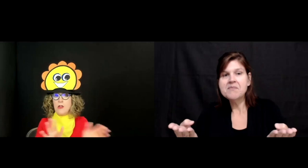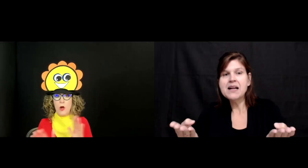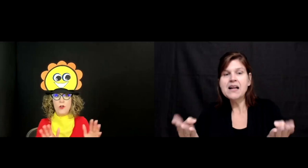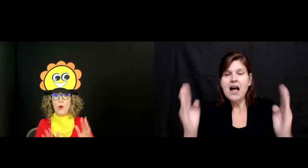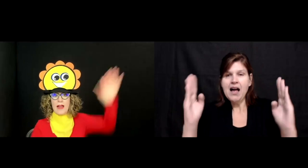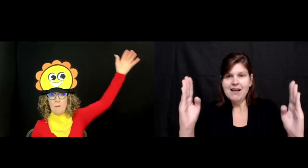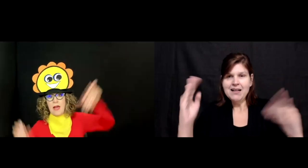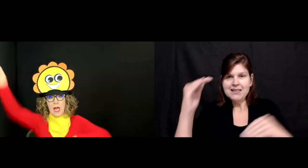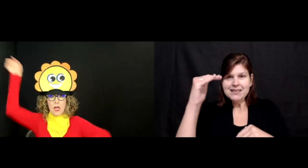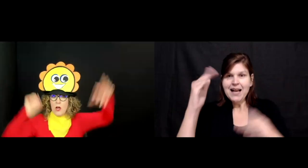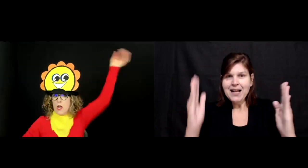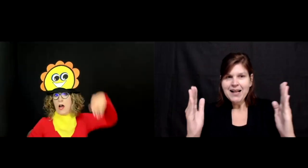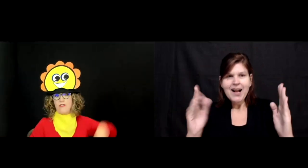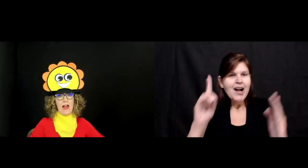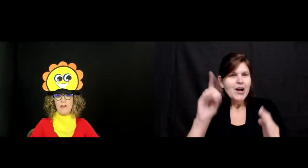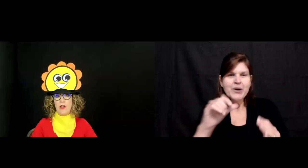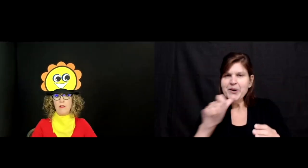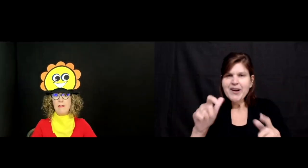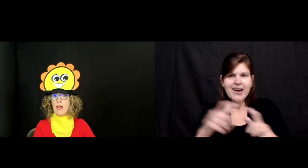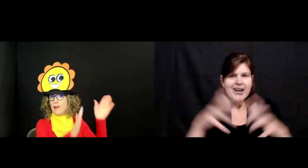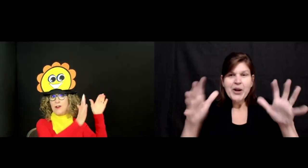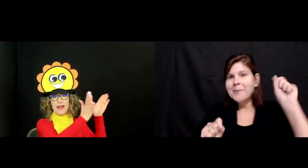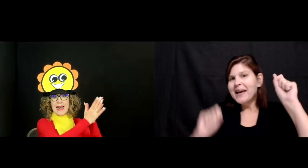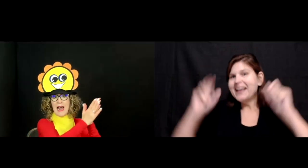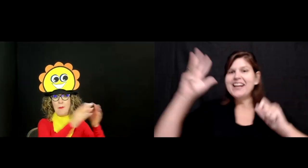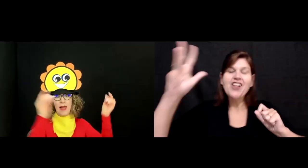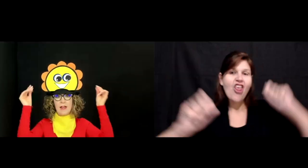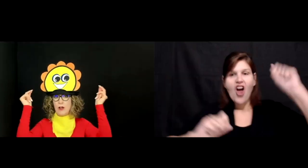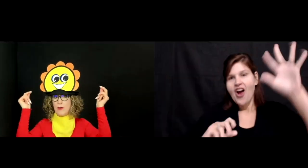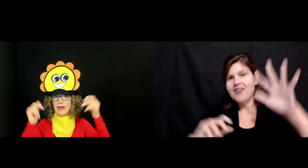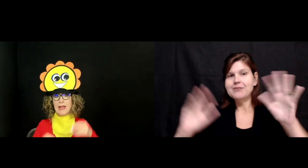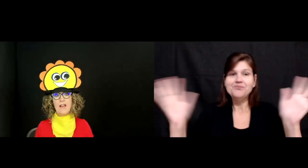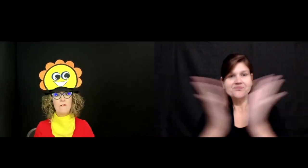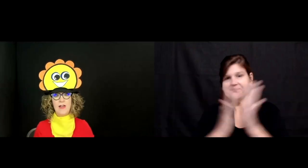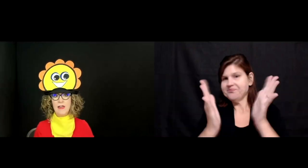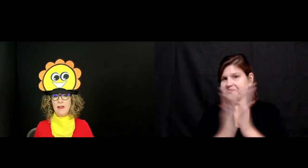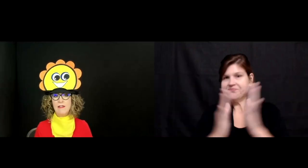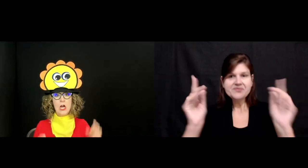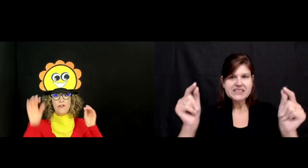And I don't do any big, large actions. I don't do any clapping. I don't do any clicking of my fingers